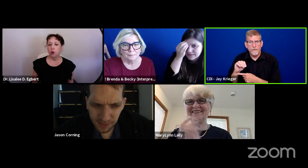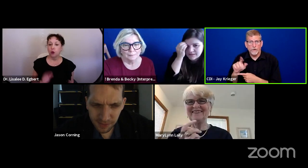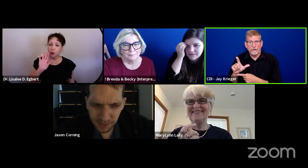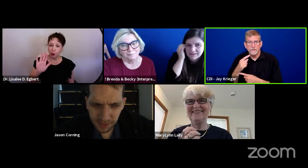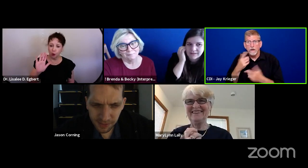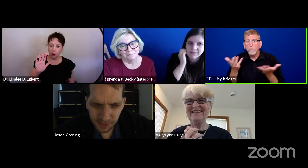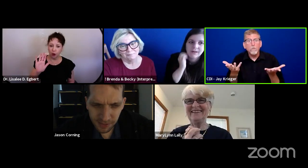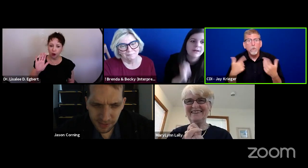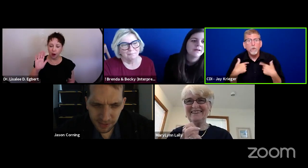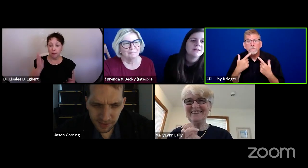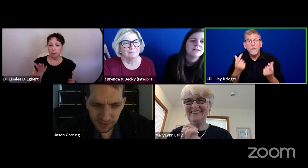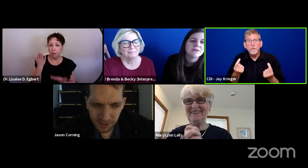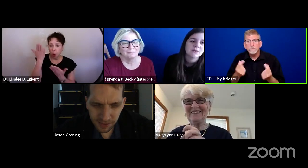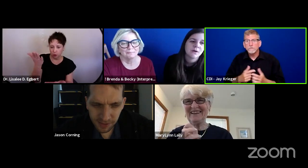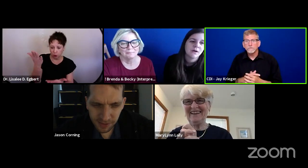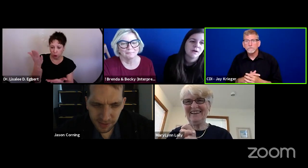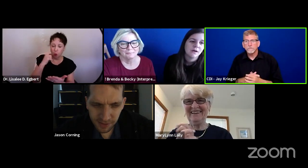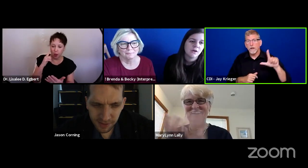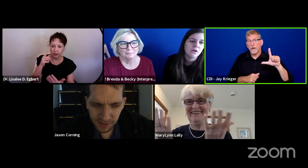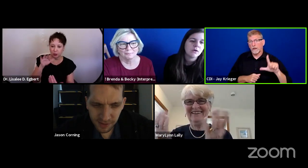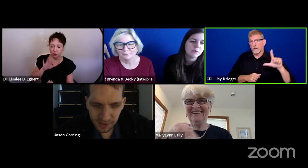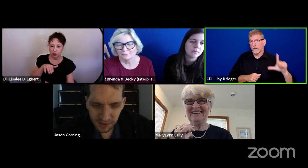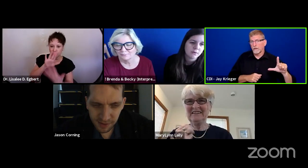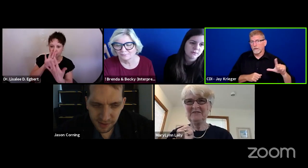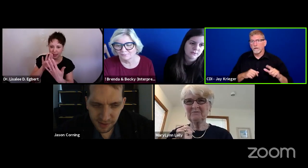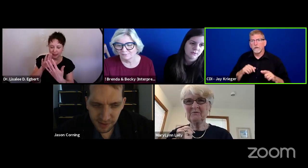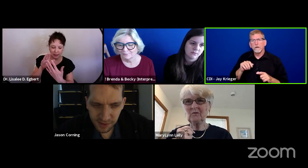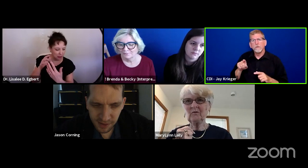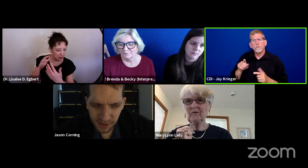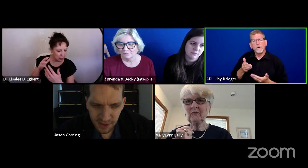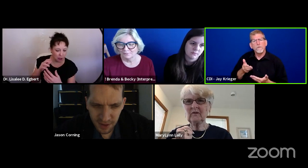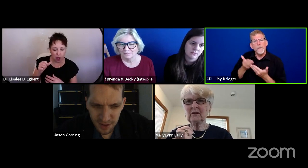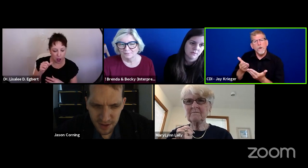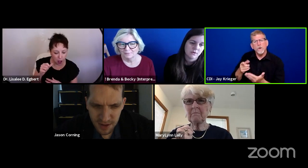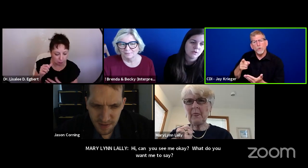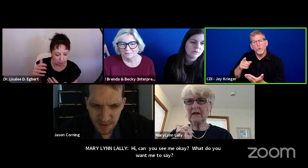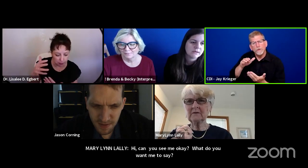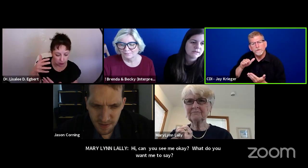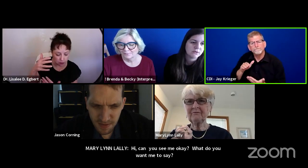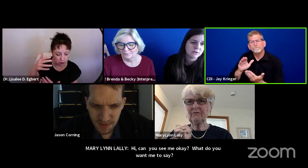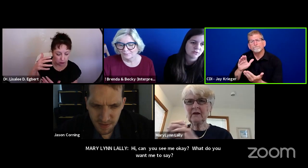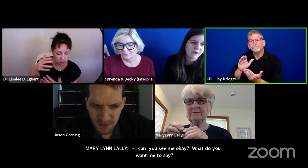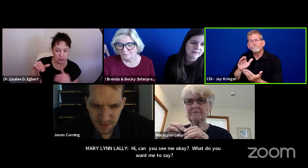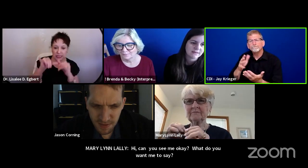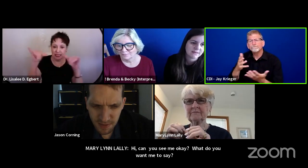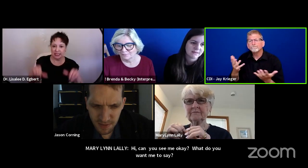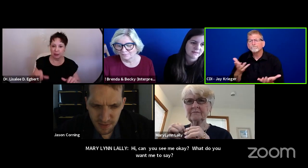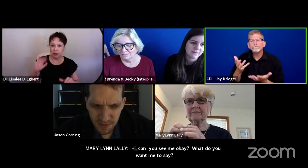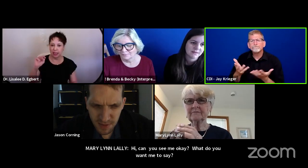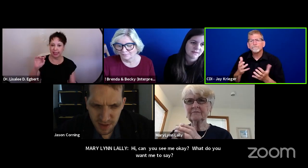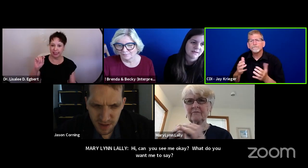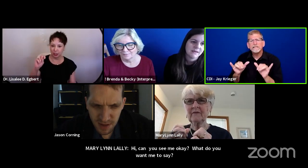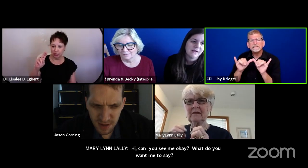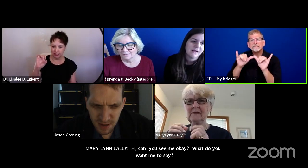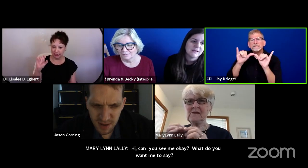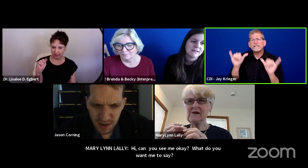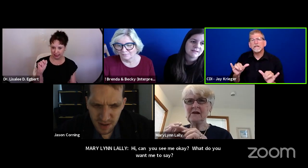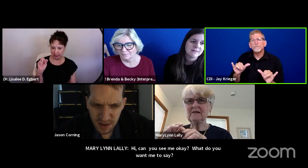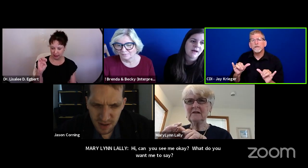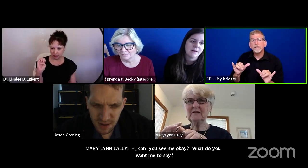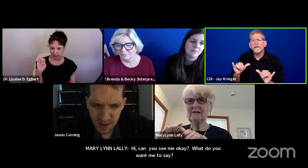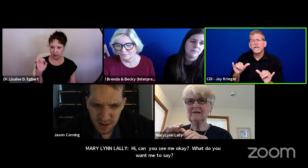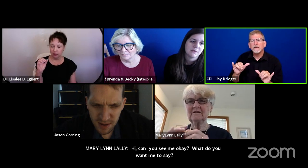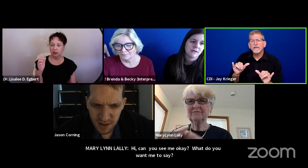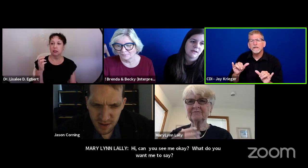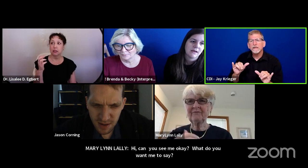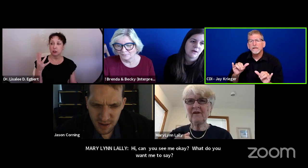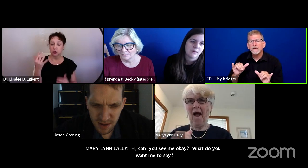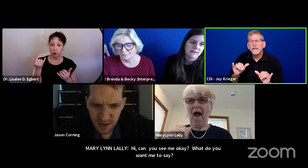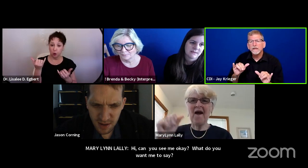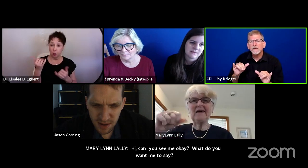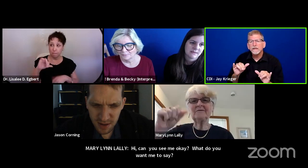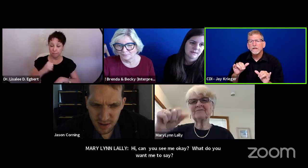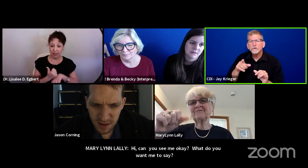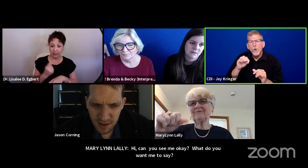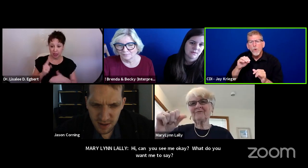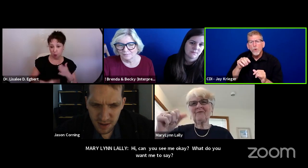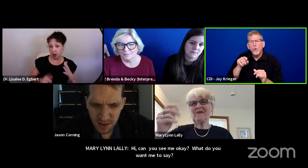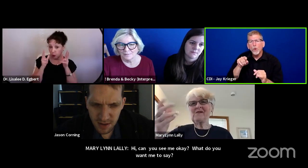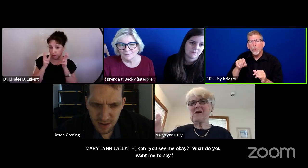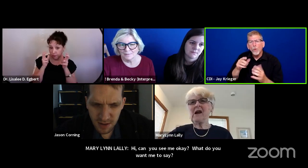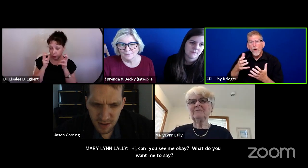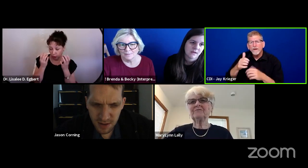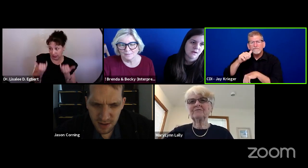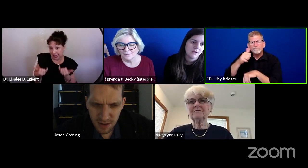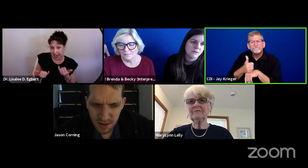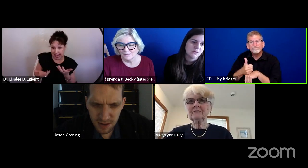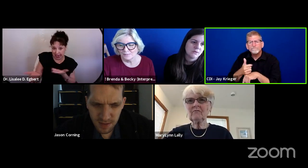Your proposal, you wanted to address systematic inequities.